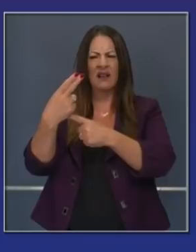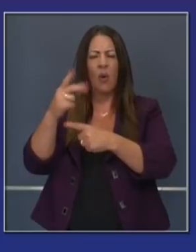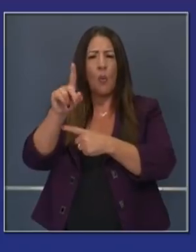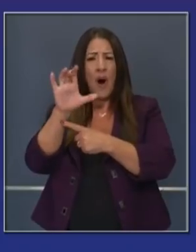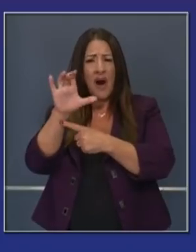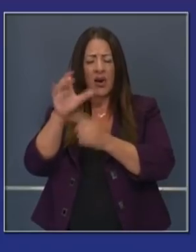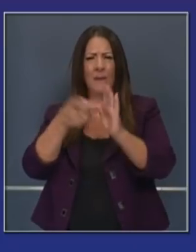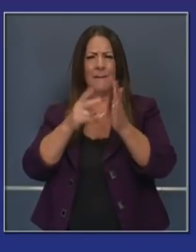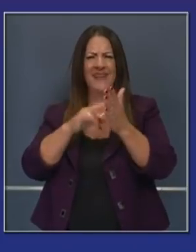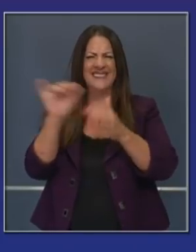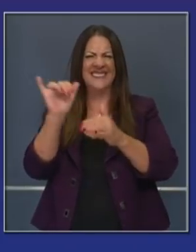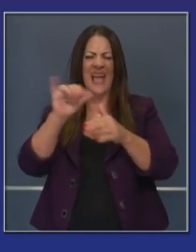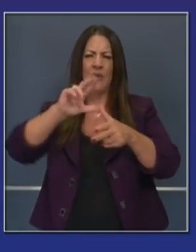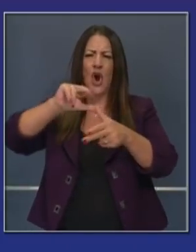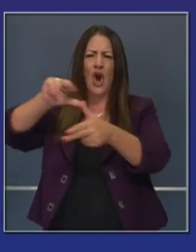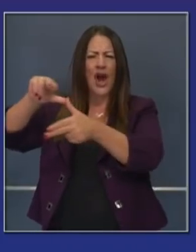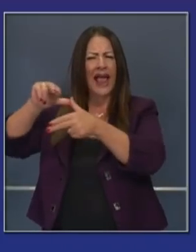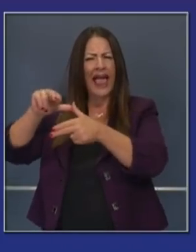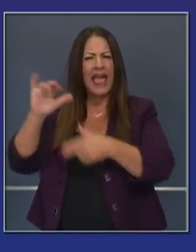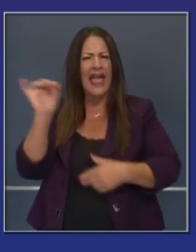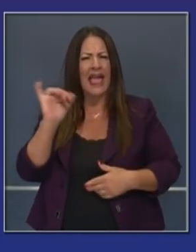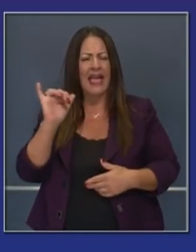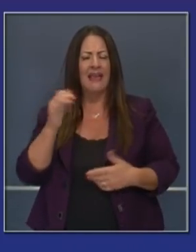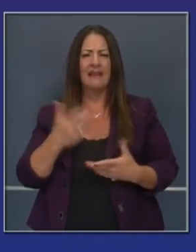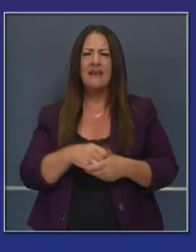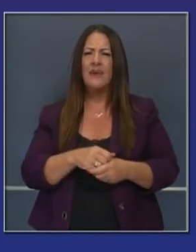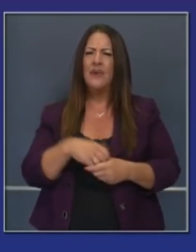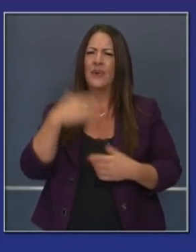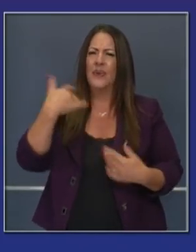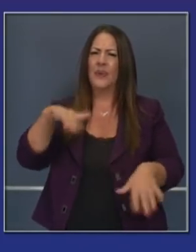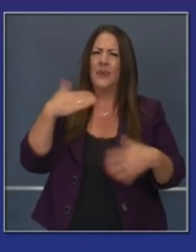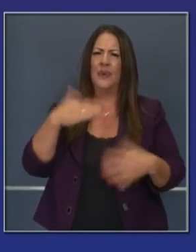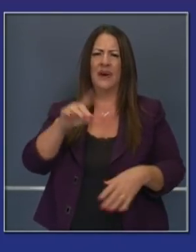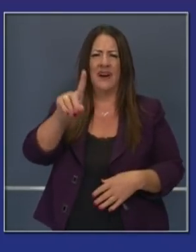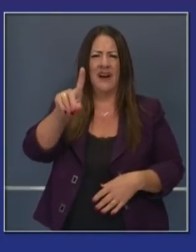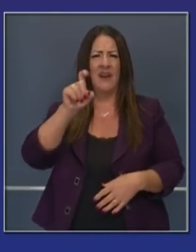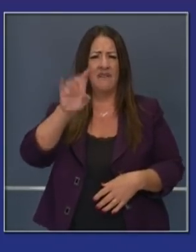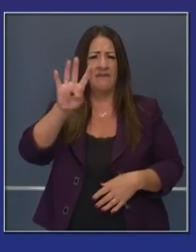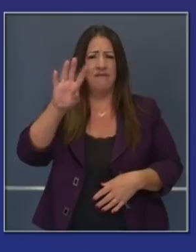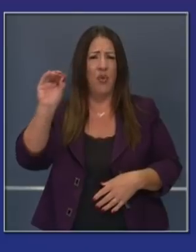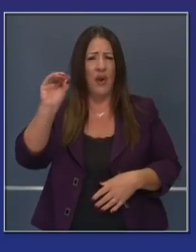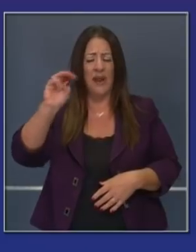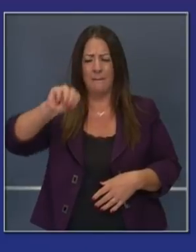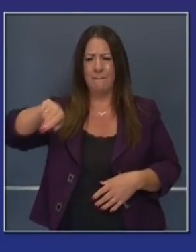JUST TO PUT IT IN PERSPECTIVE WE HAD WIND GUSTS OF 140 MILES AN HOUR.